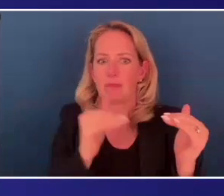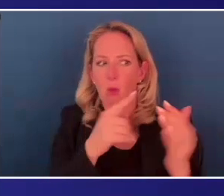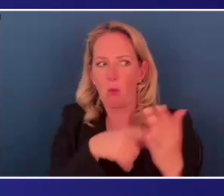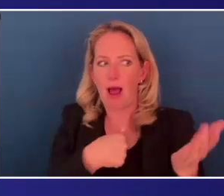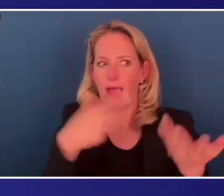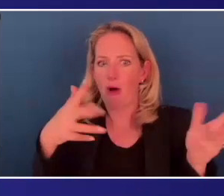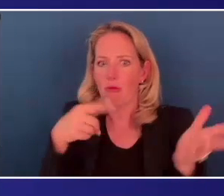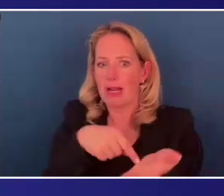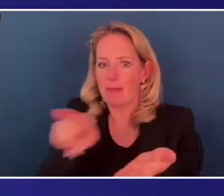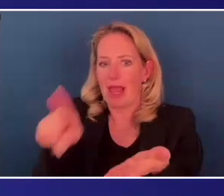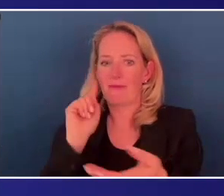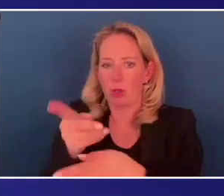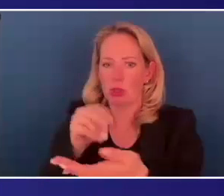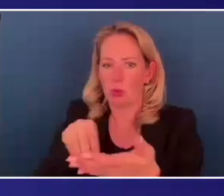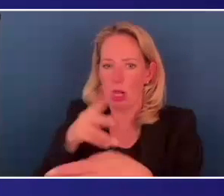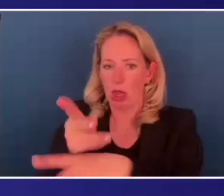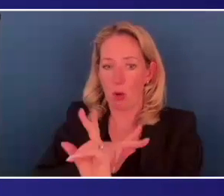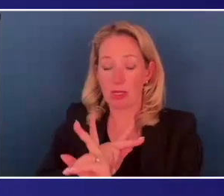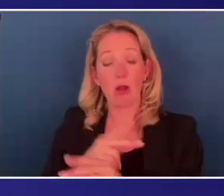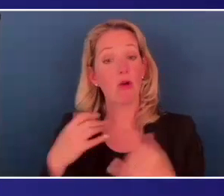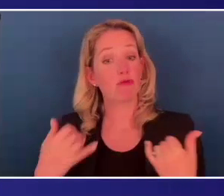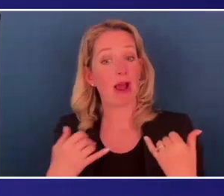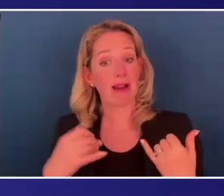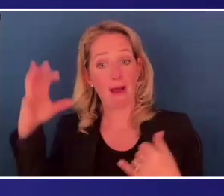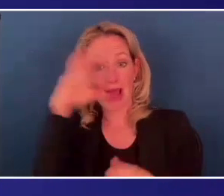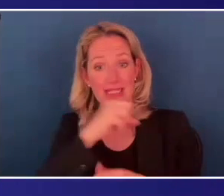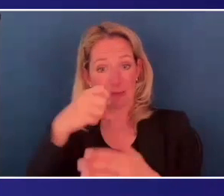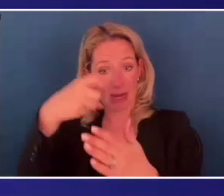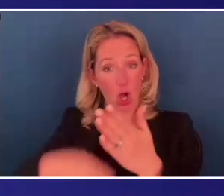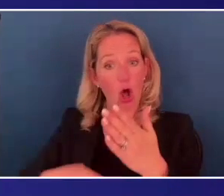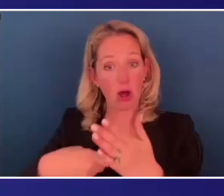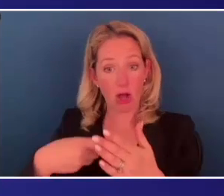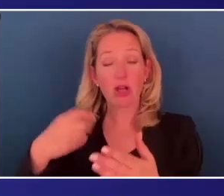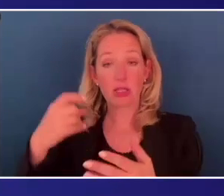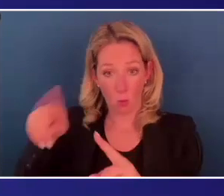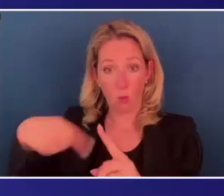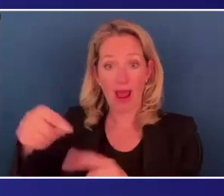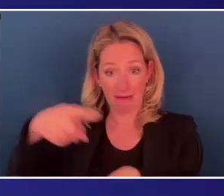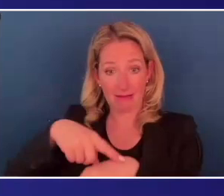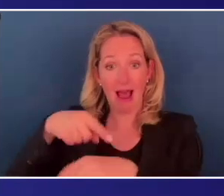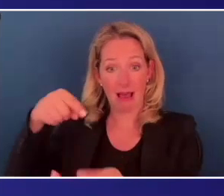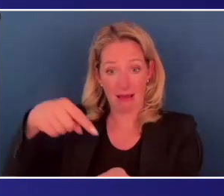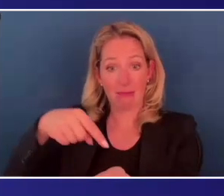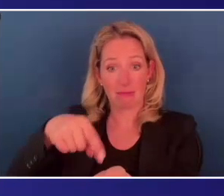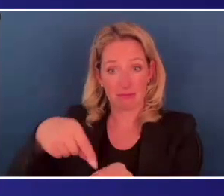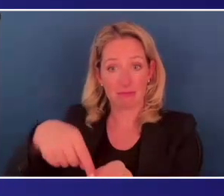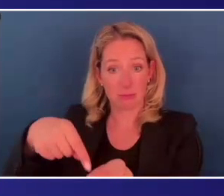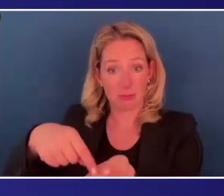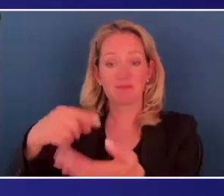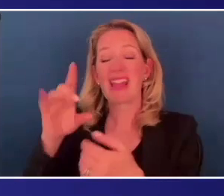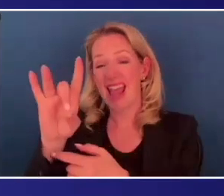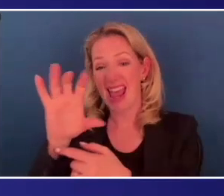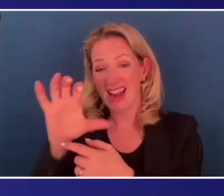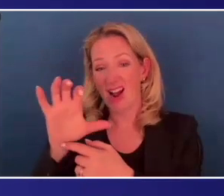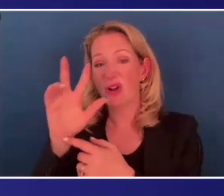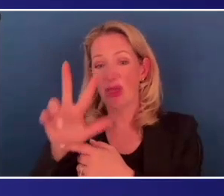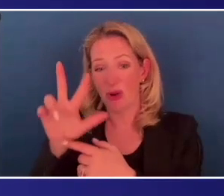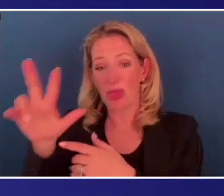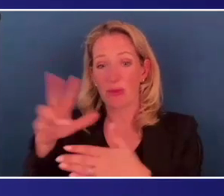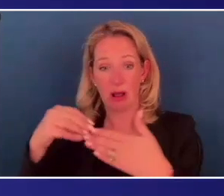And right now, the estimated cost of my student loans when it comes time to repay will be around $833 a month.